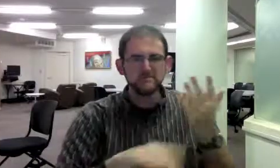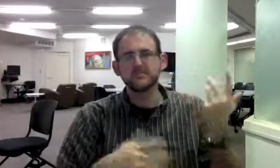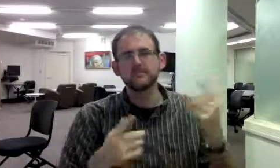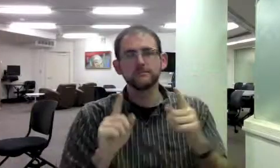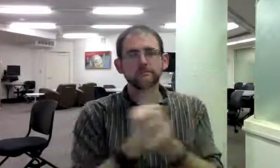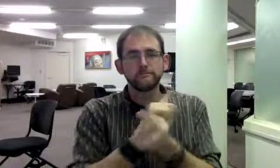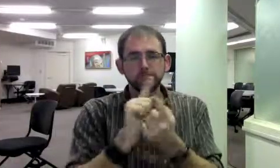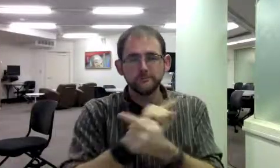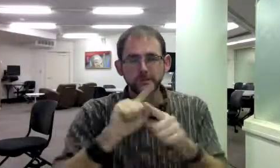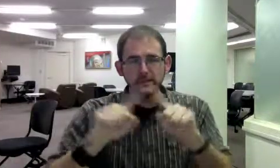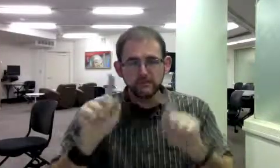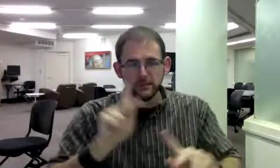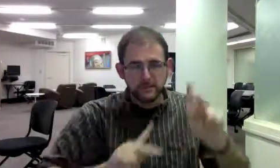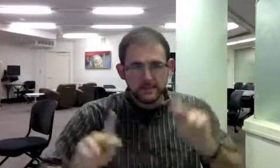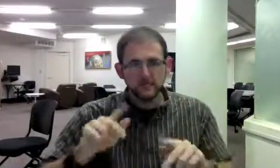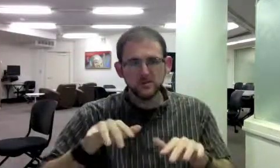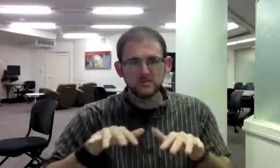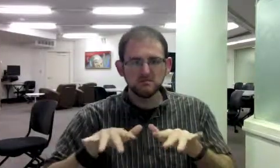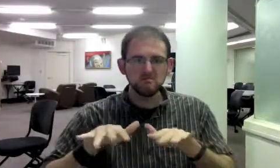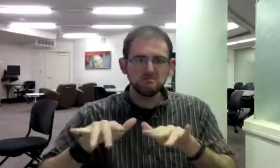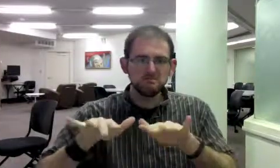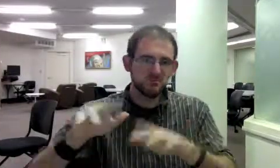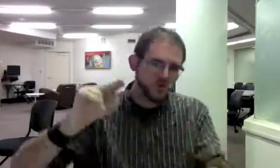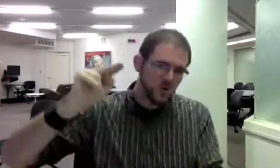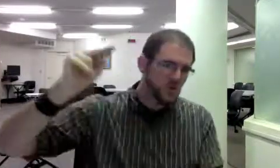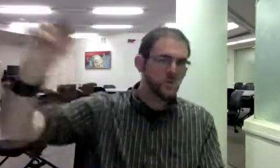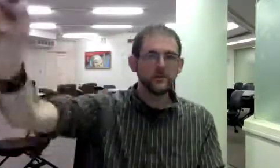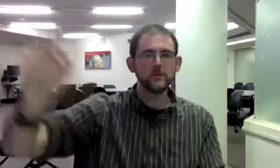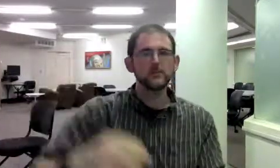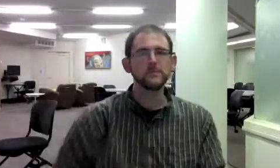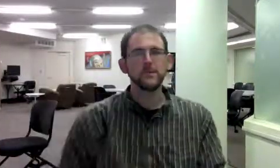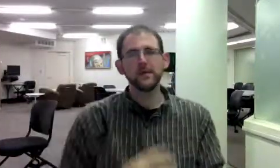They also meet a few other people, mostly migrating north.